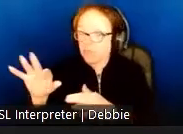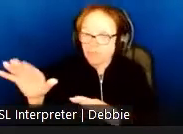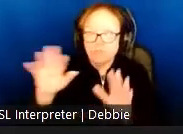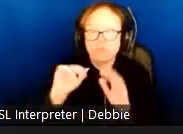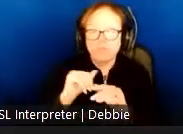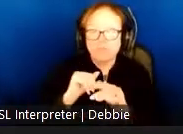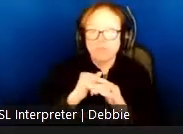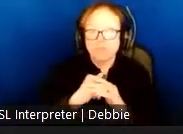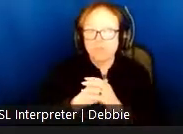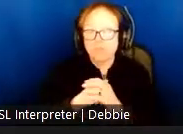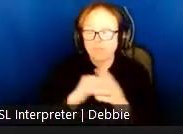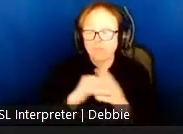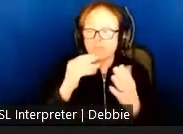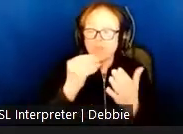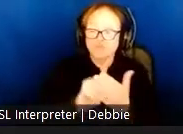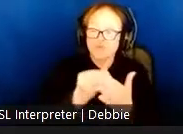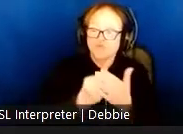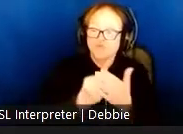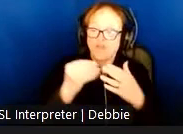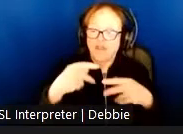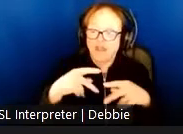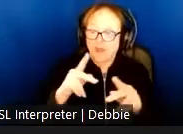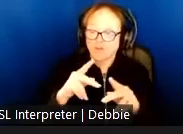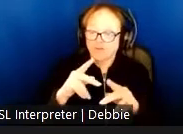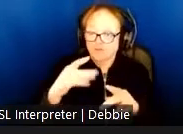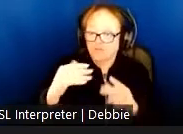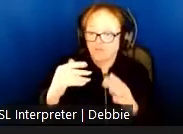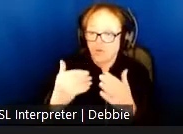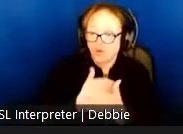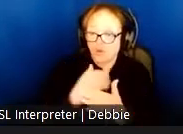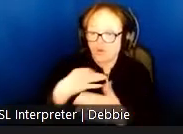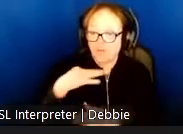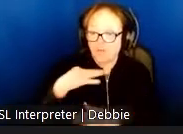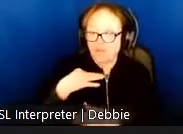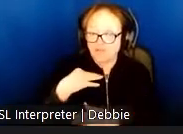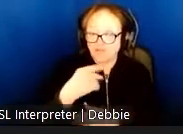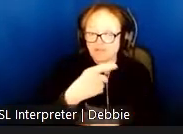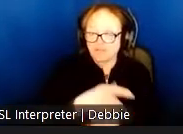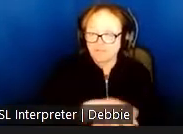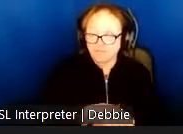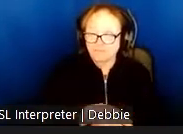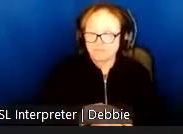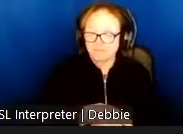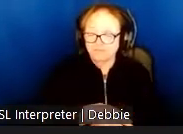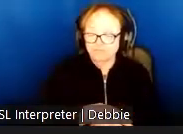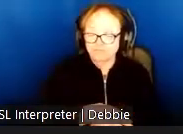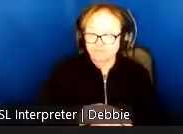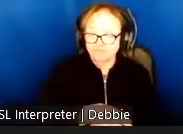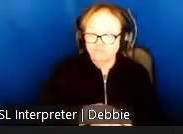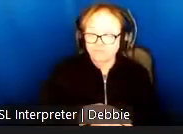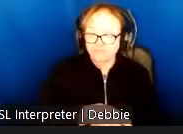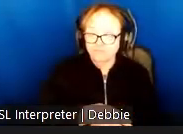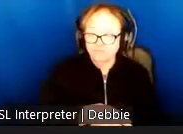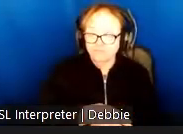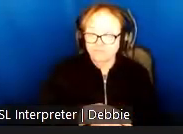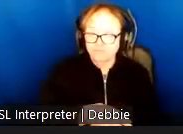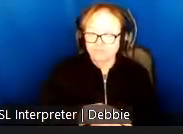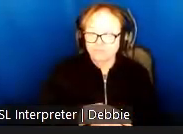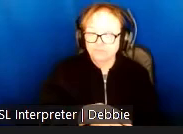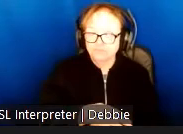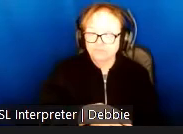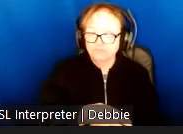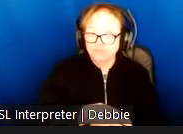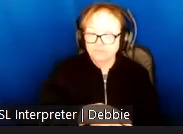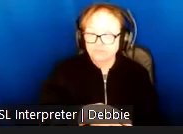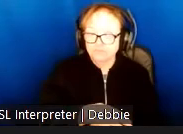the Funding Opportunities button under Available Applications.